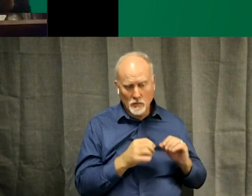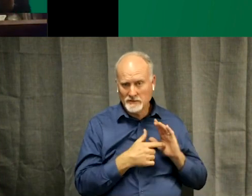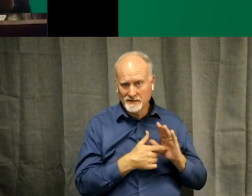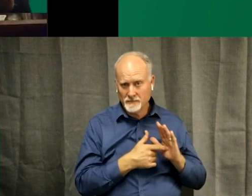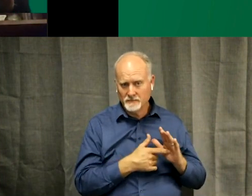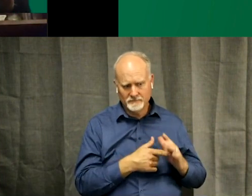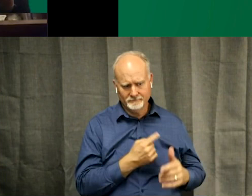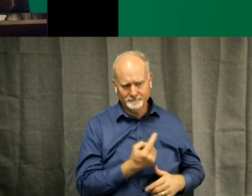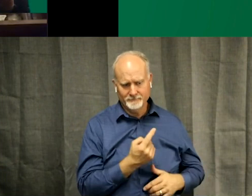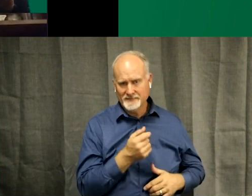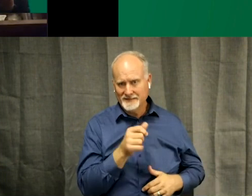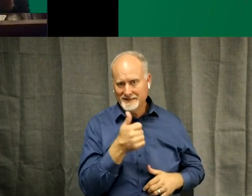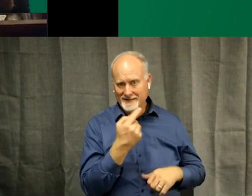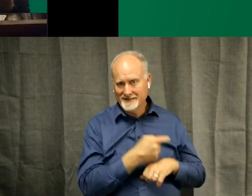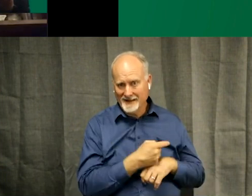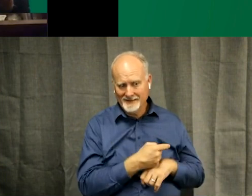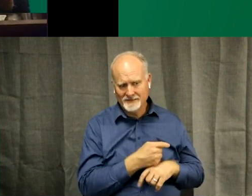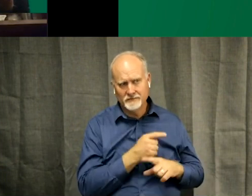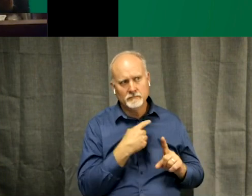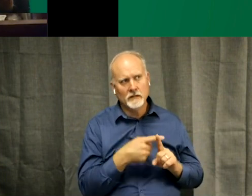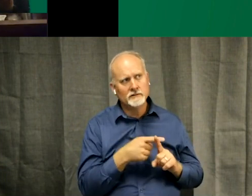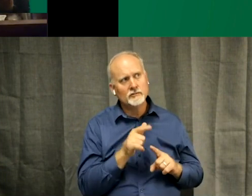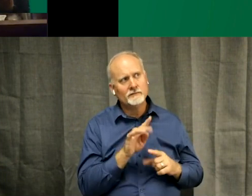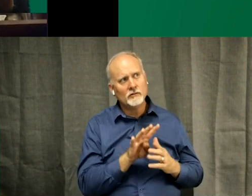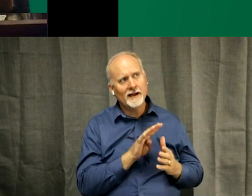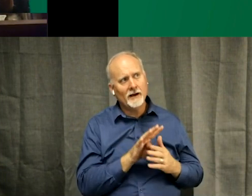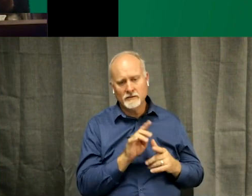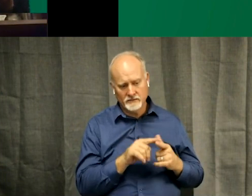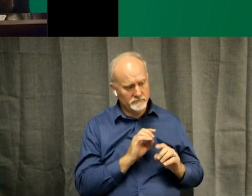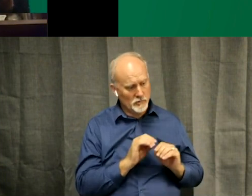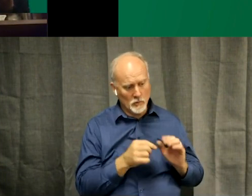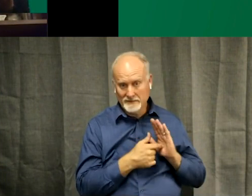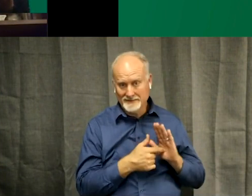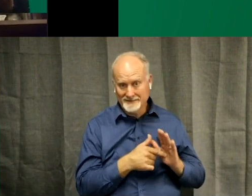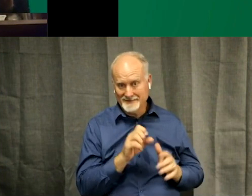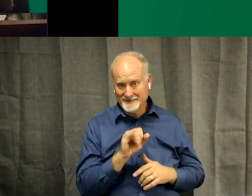for 10 days or 10 days plus the 24 hours until they're not symptomatic and don't have fever